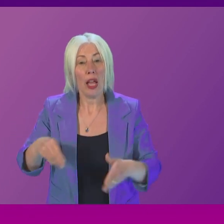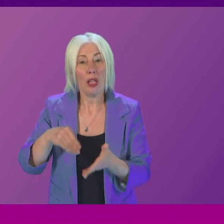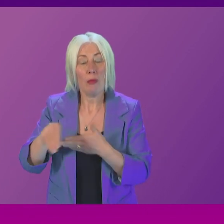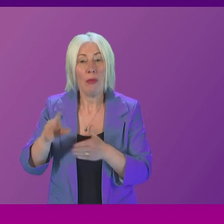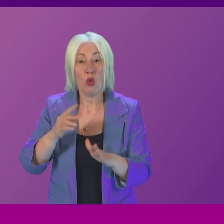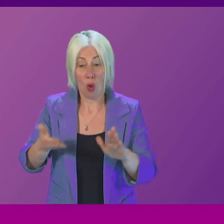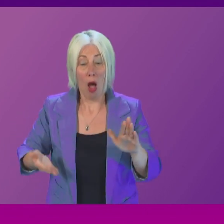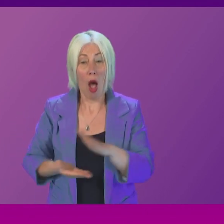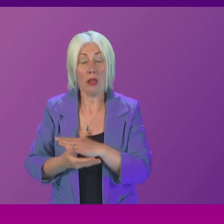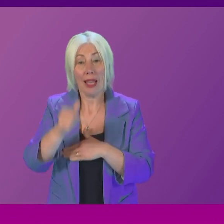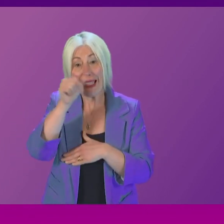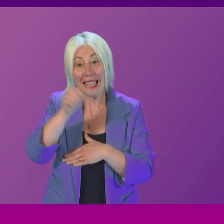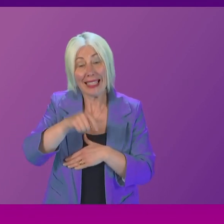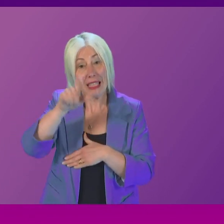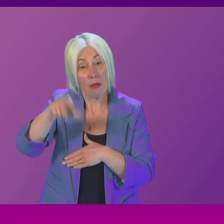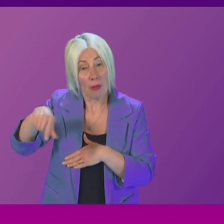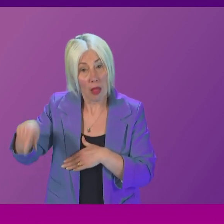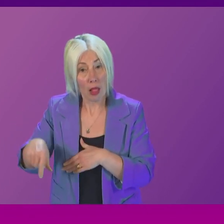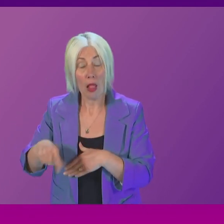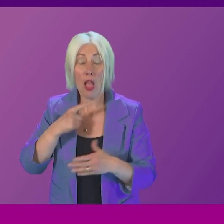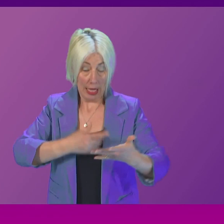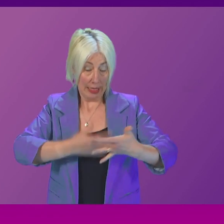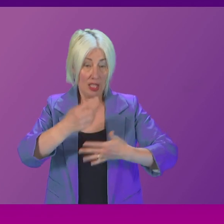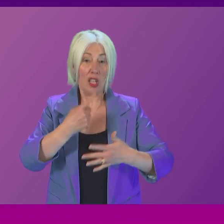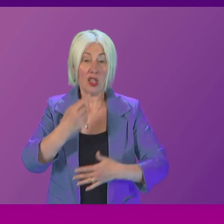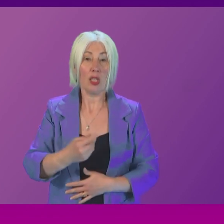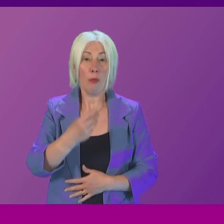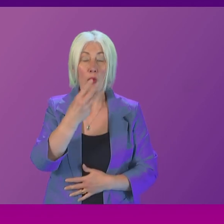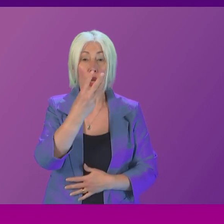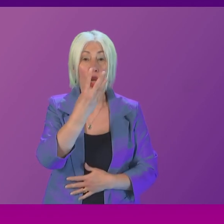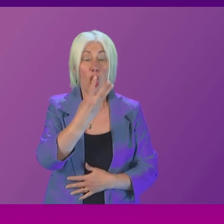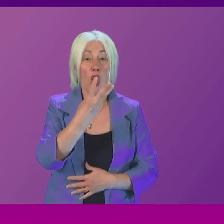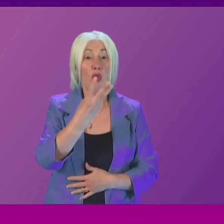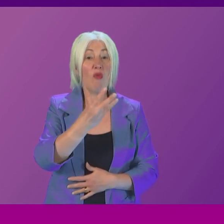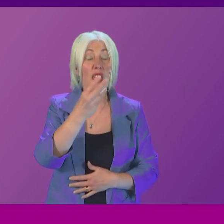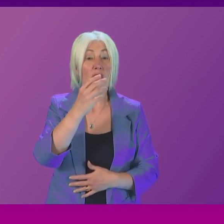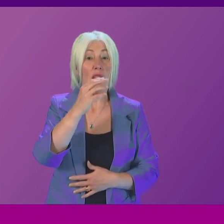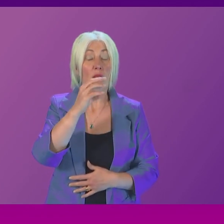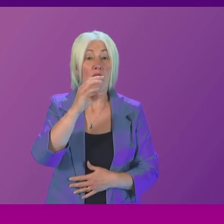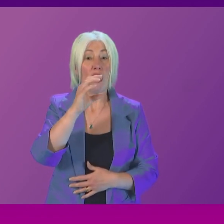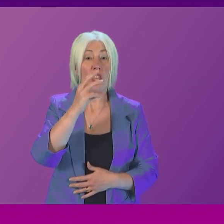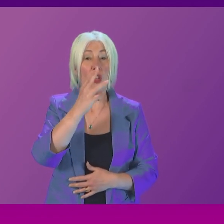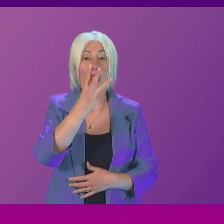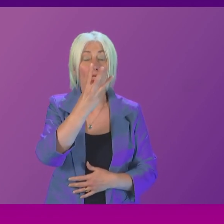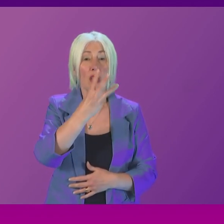As I have said, statistics show that 303,000 children were in receipt of it by the end